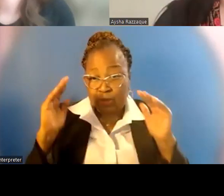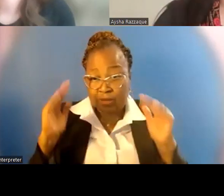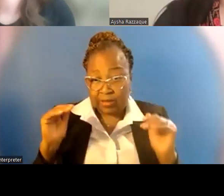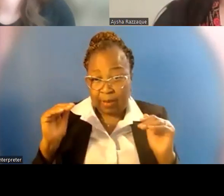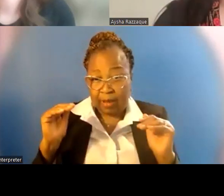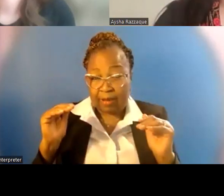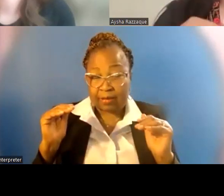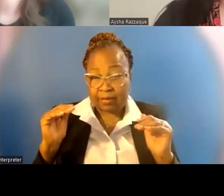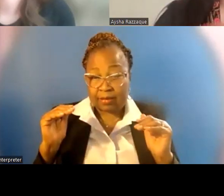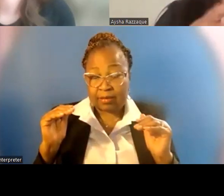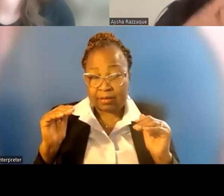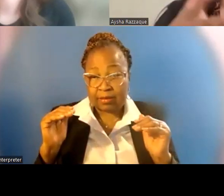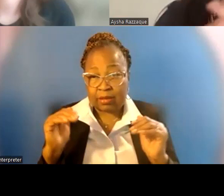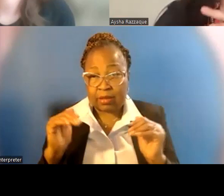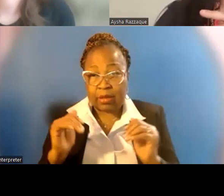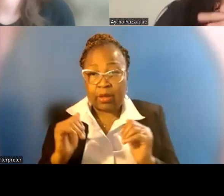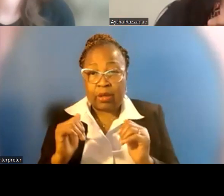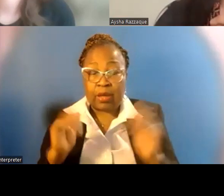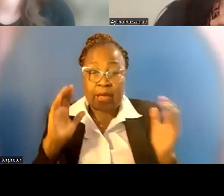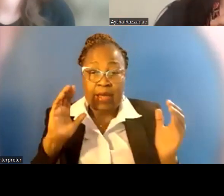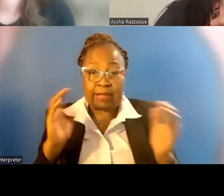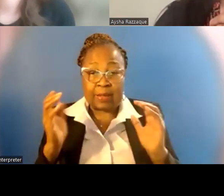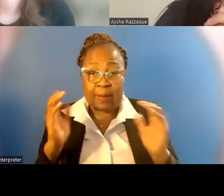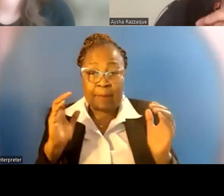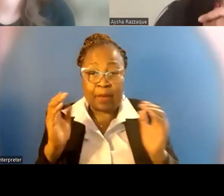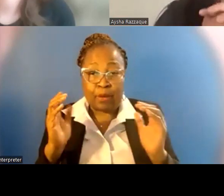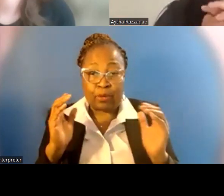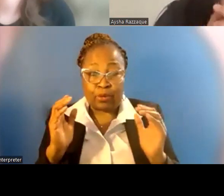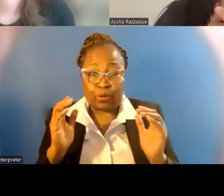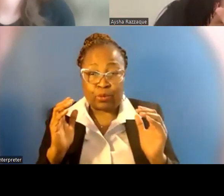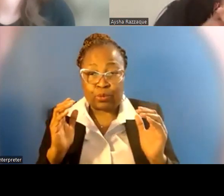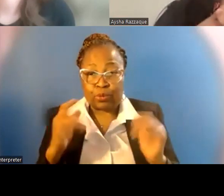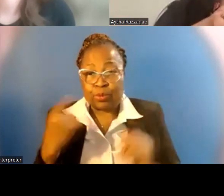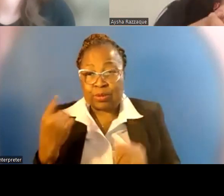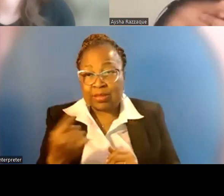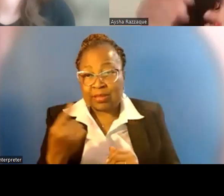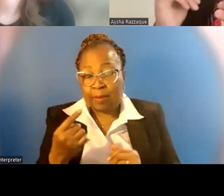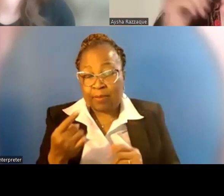with compared to something run by the institution.